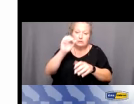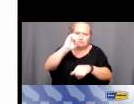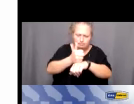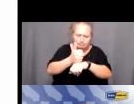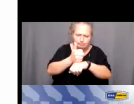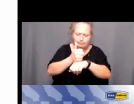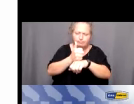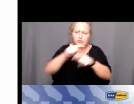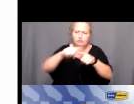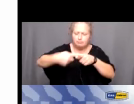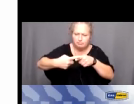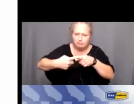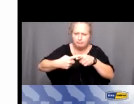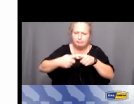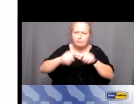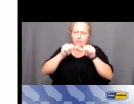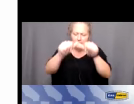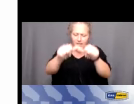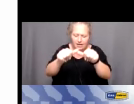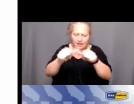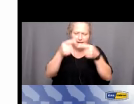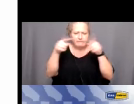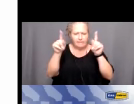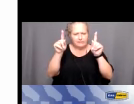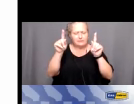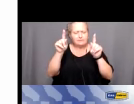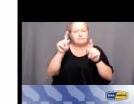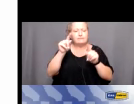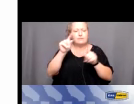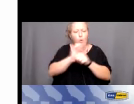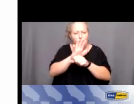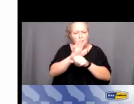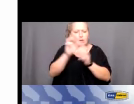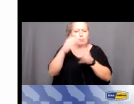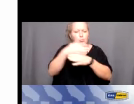effective written Covid 19 prevention program that identifies and